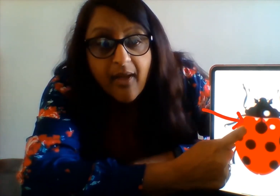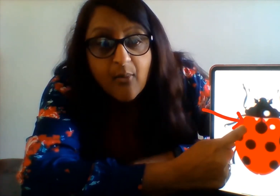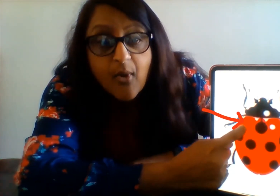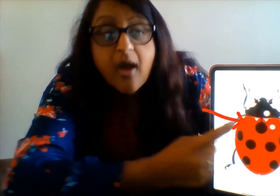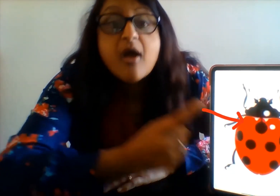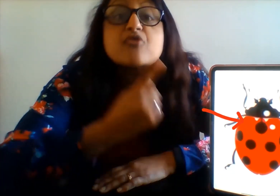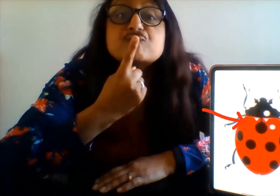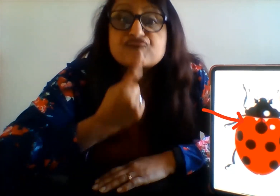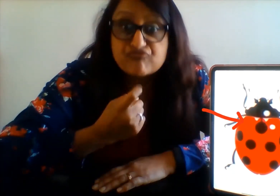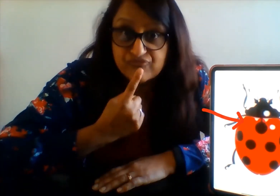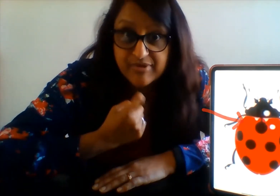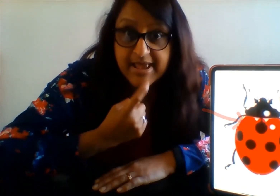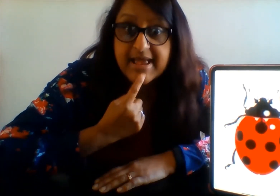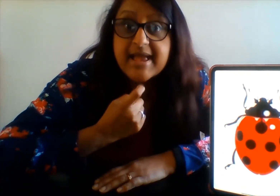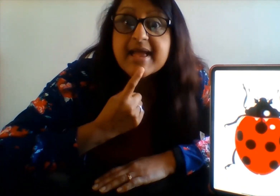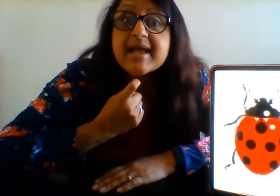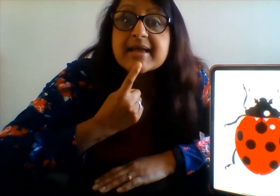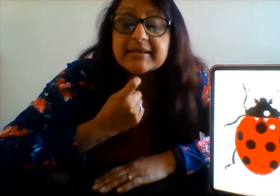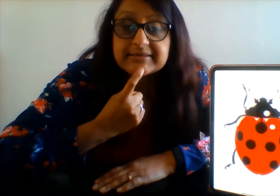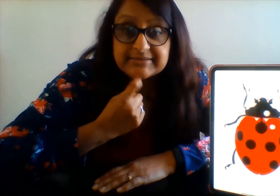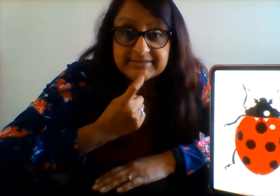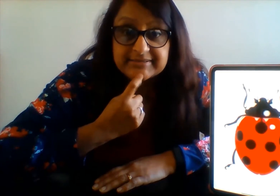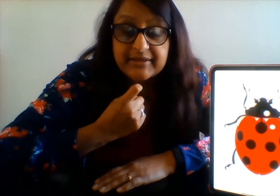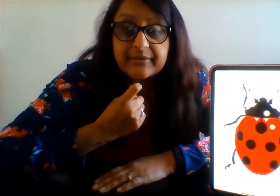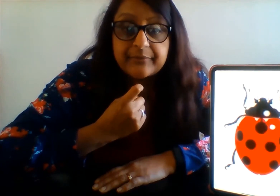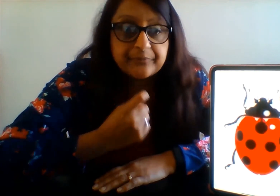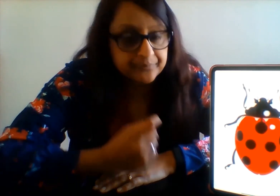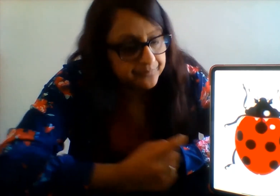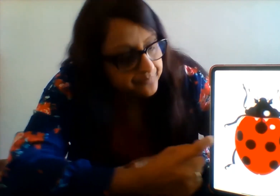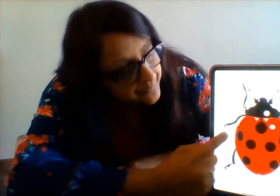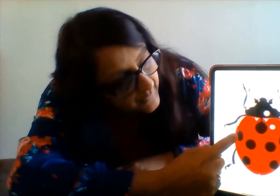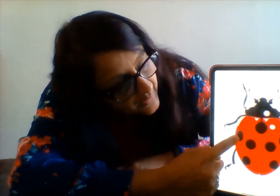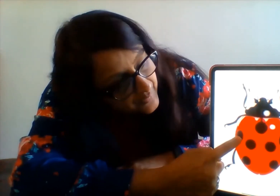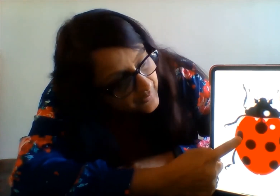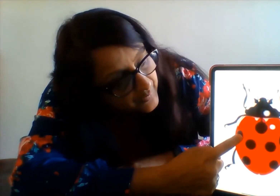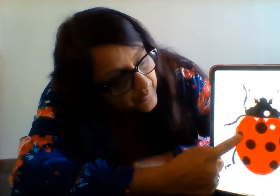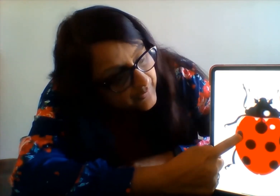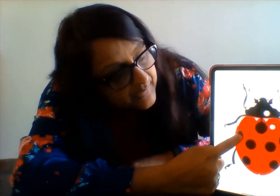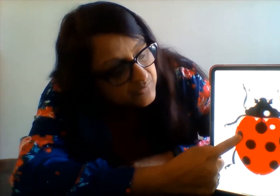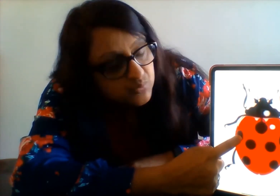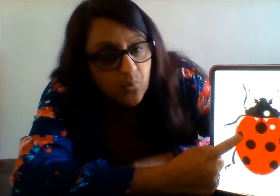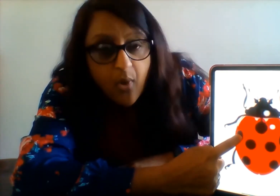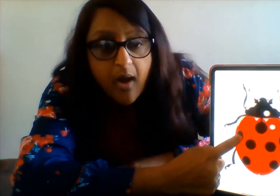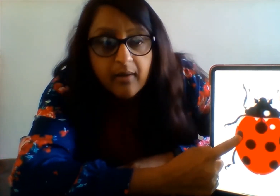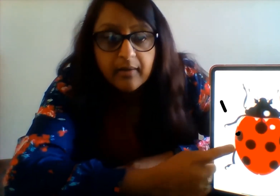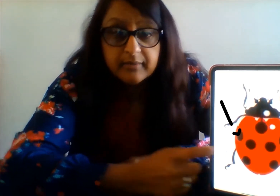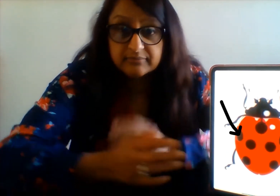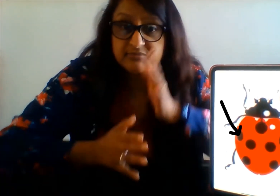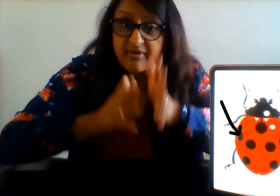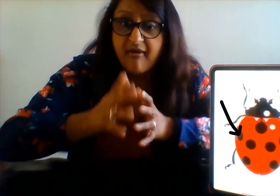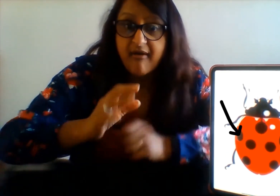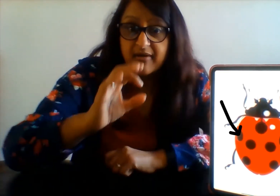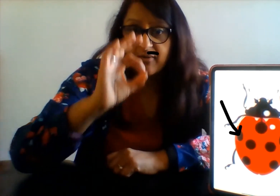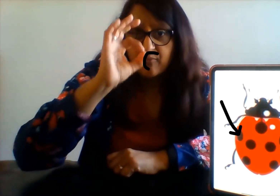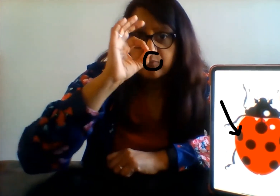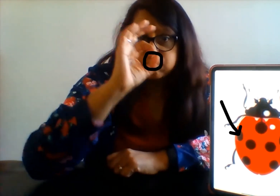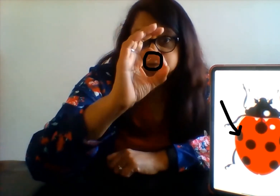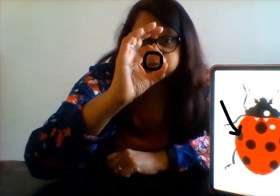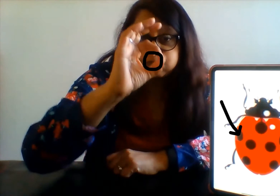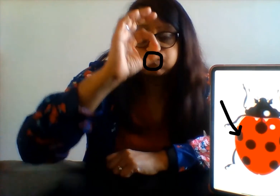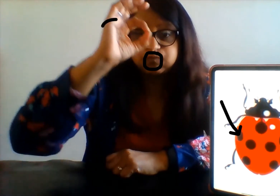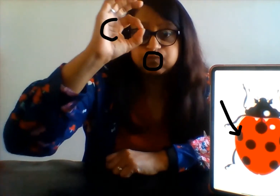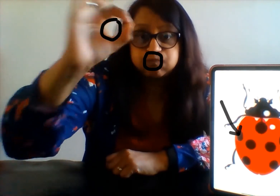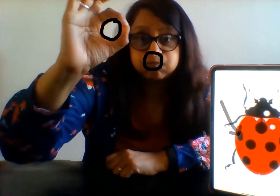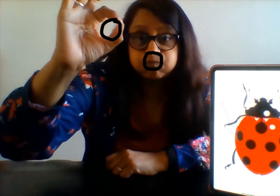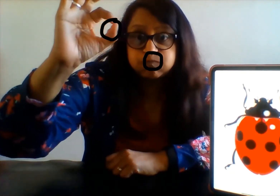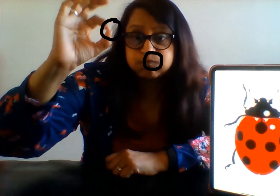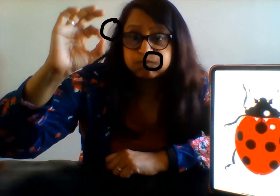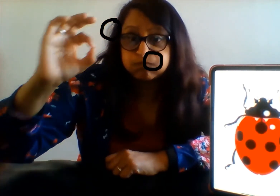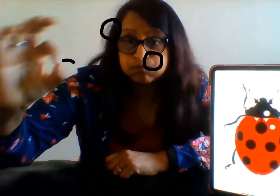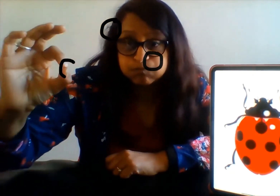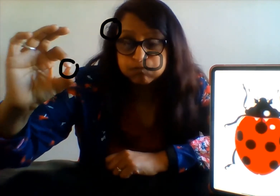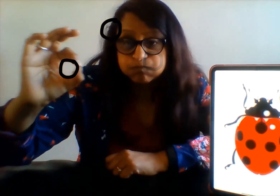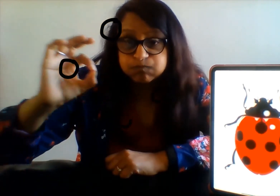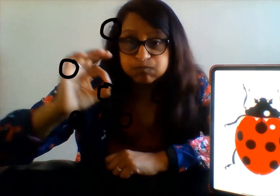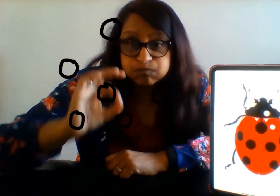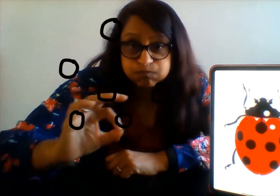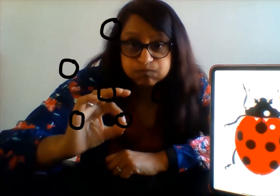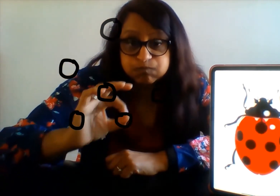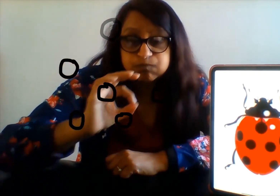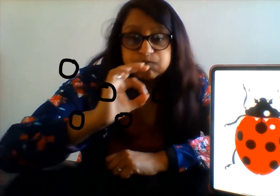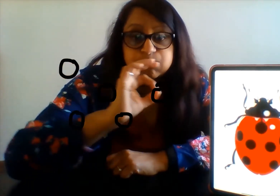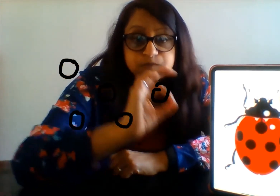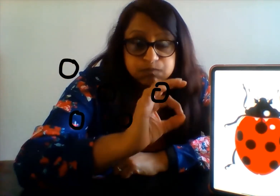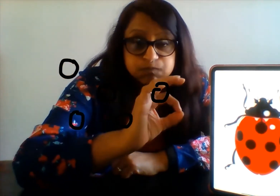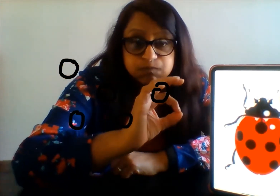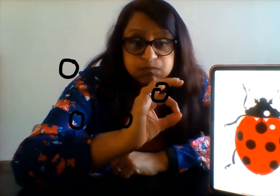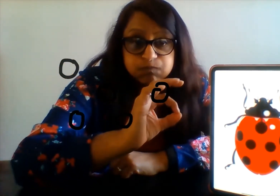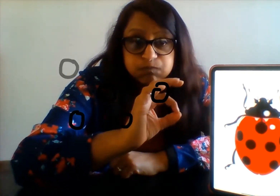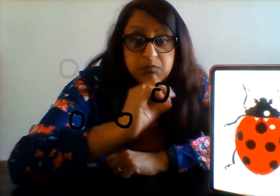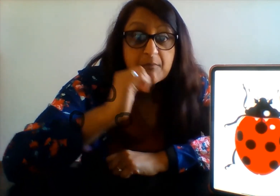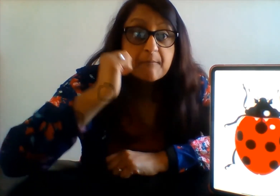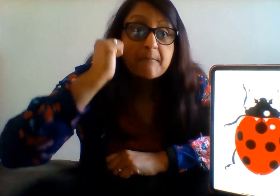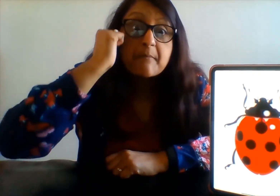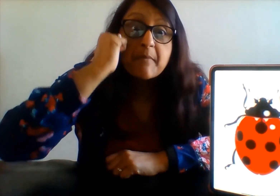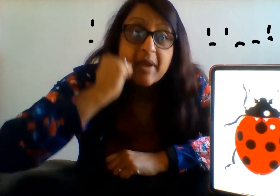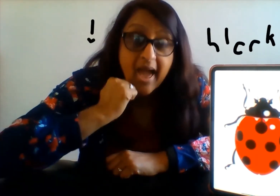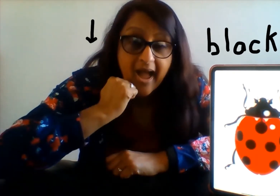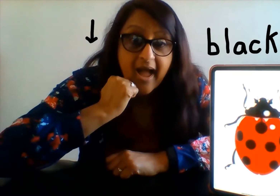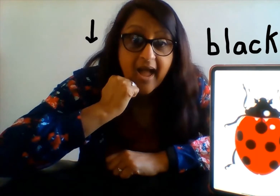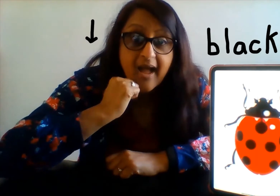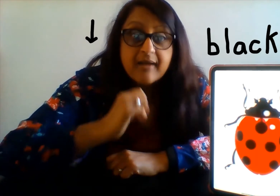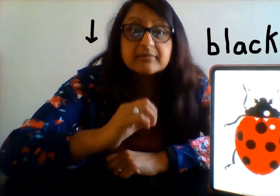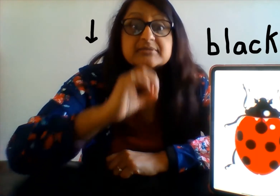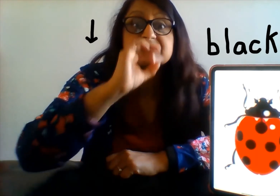Here is red. The ladybird also has spots. The spots are black.